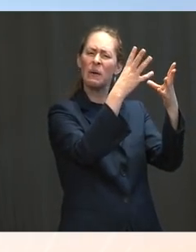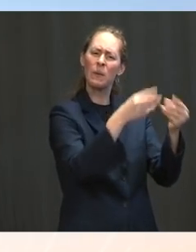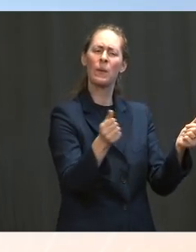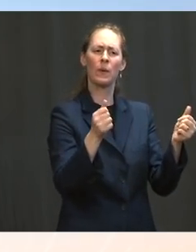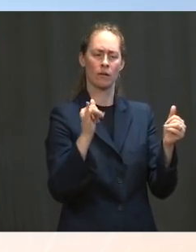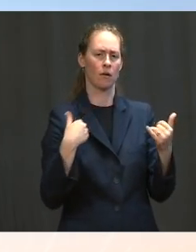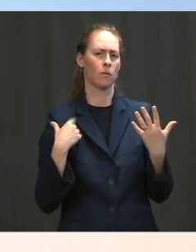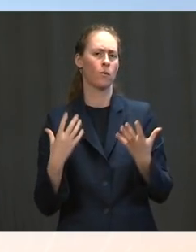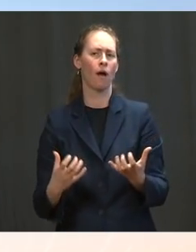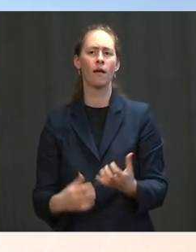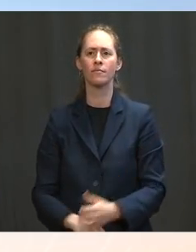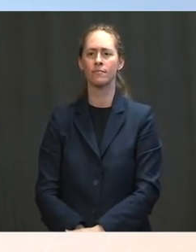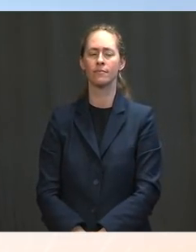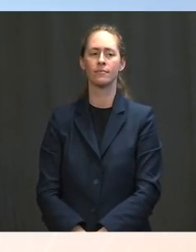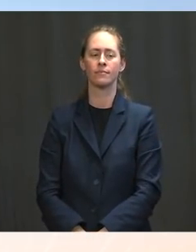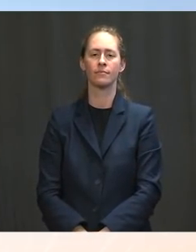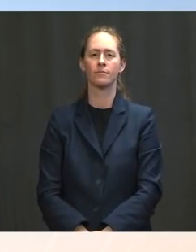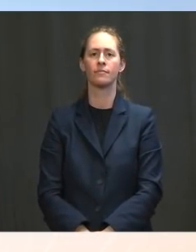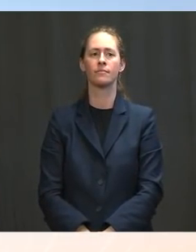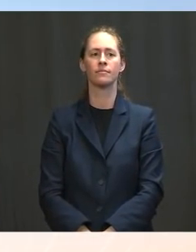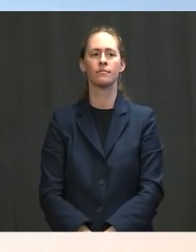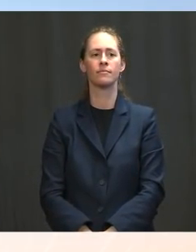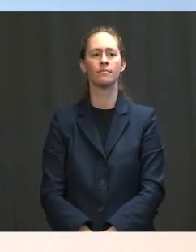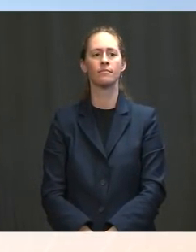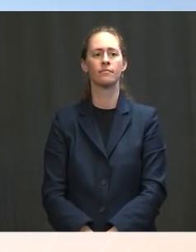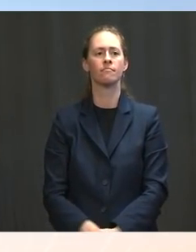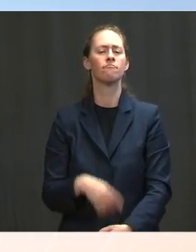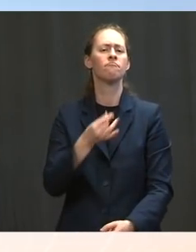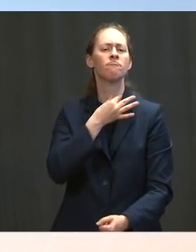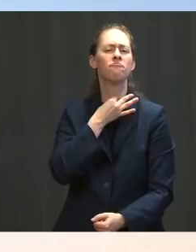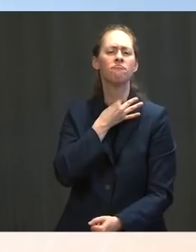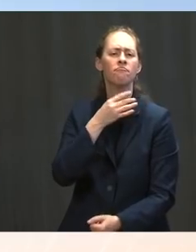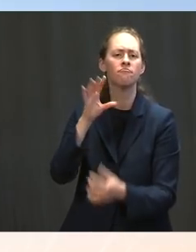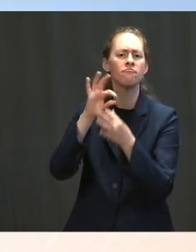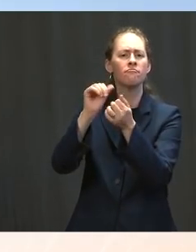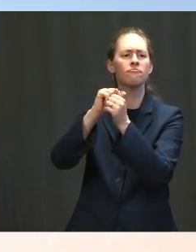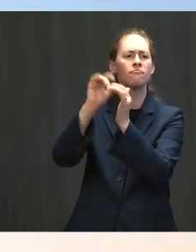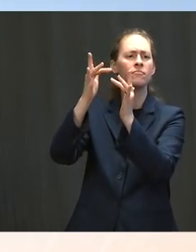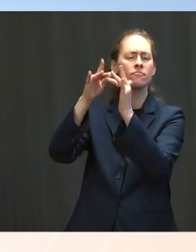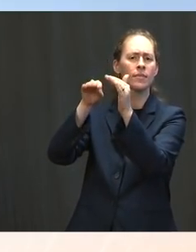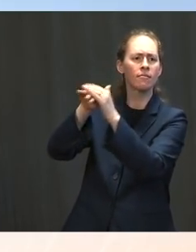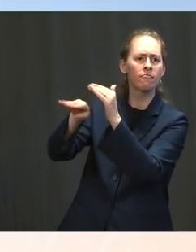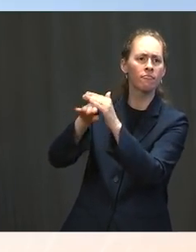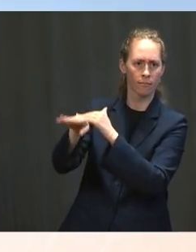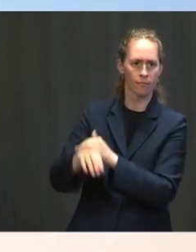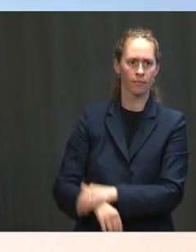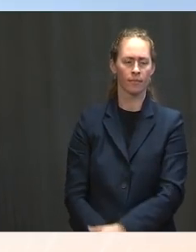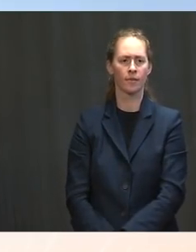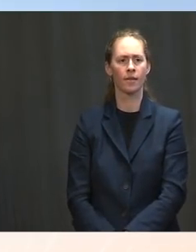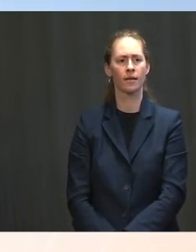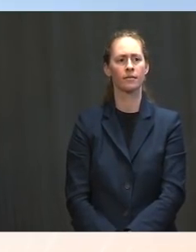The Press: Thank you. On cyber: President Biden and President Putin met three weeks ago, and the first expert-level meeting about ransomware